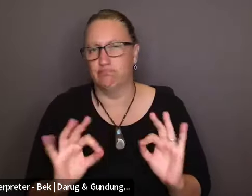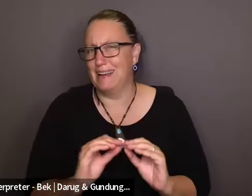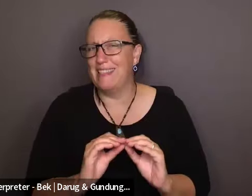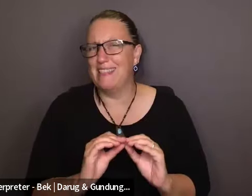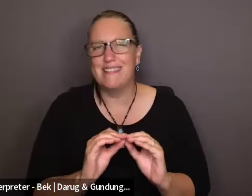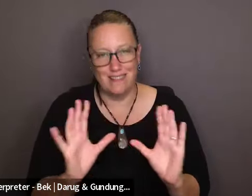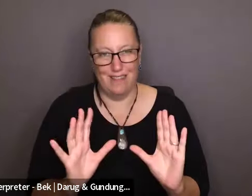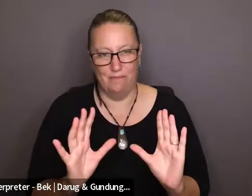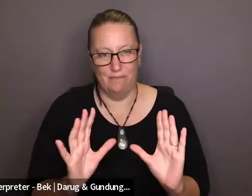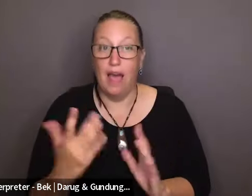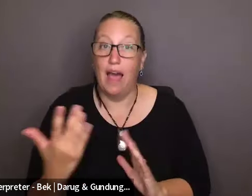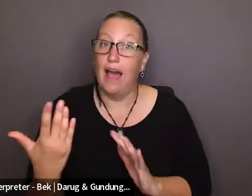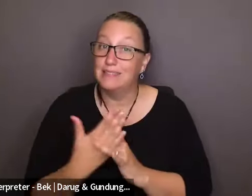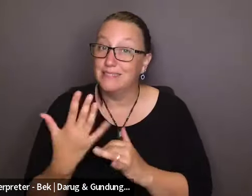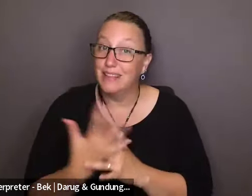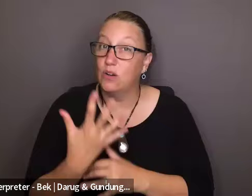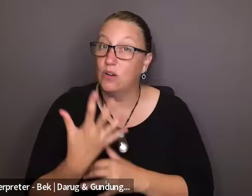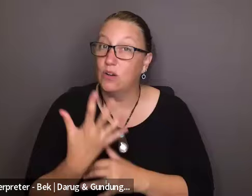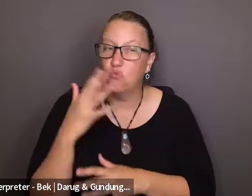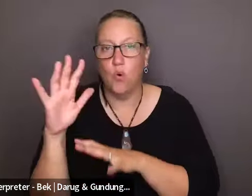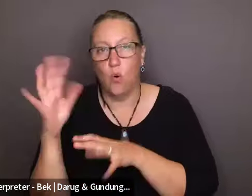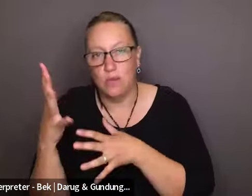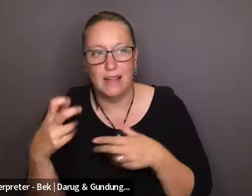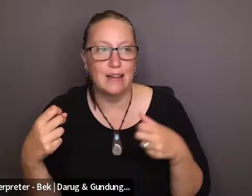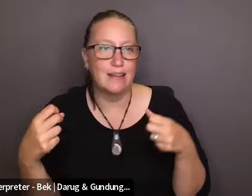because I'm driving my own slides. The guidelines are